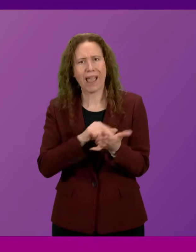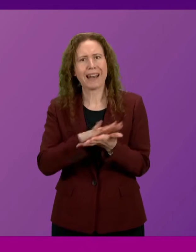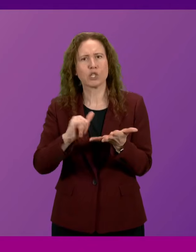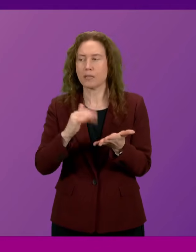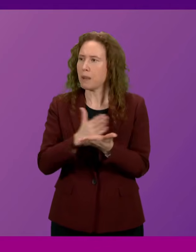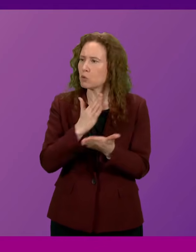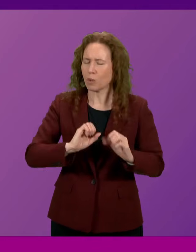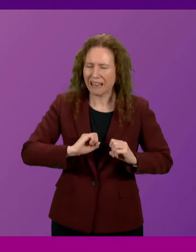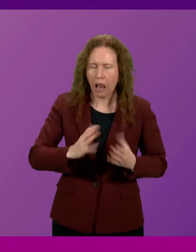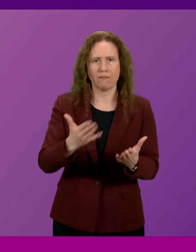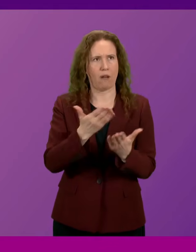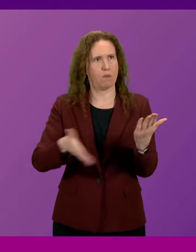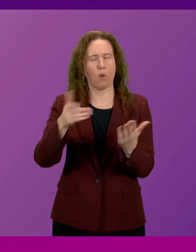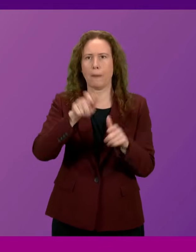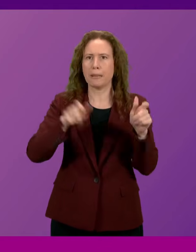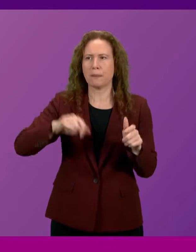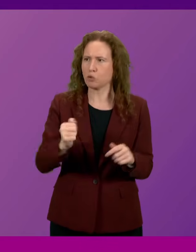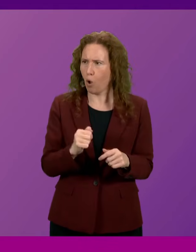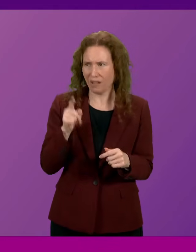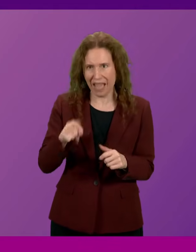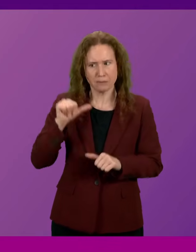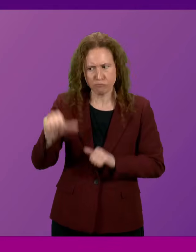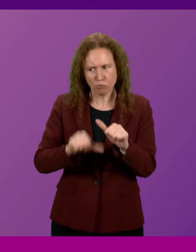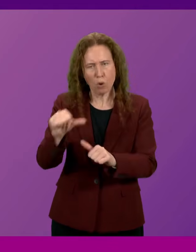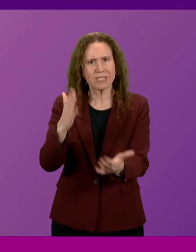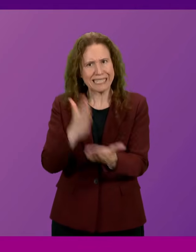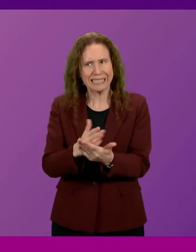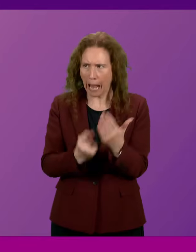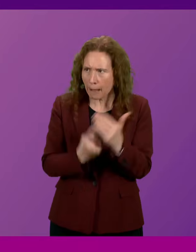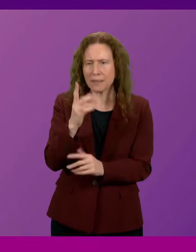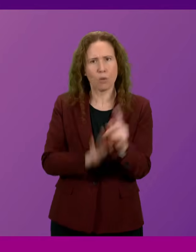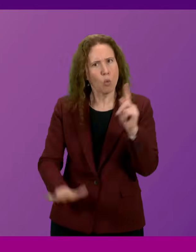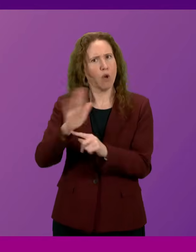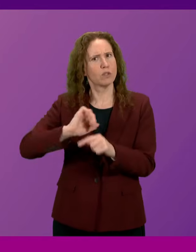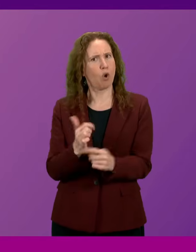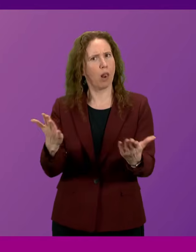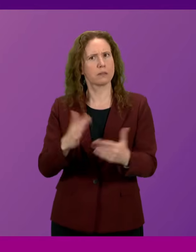people of Scotland. That progress is taking place the length and breadth of the country.